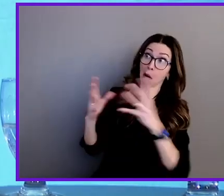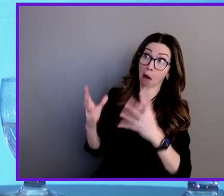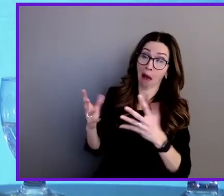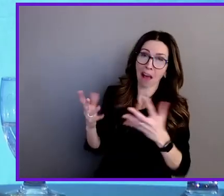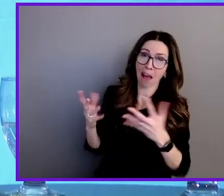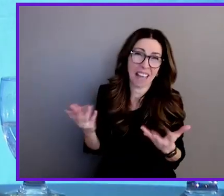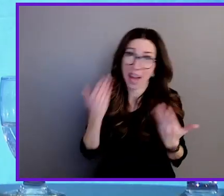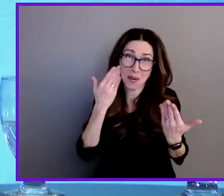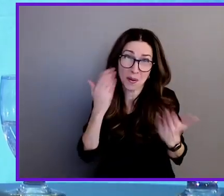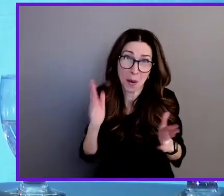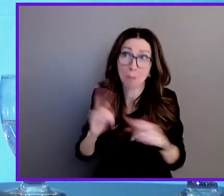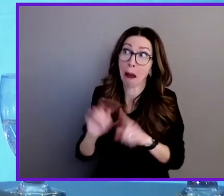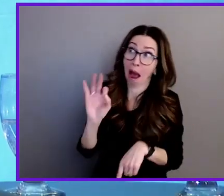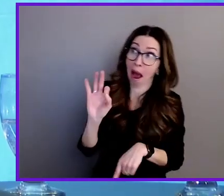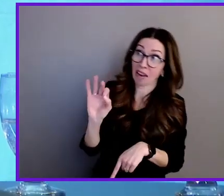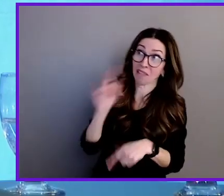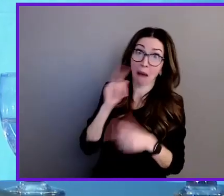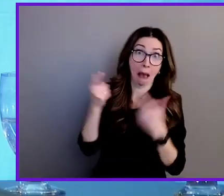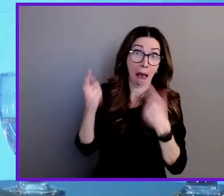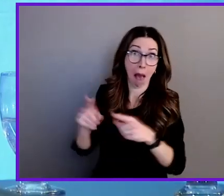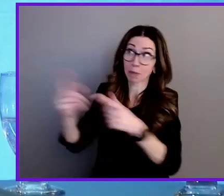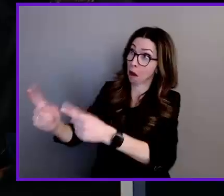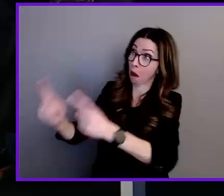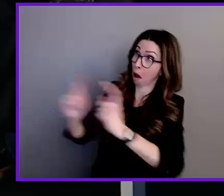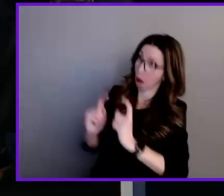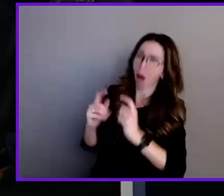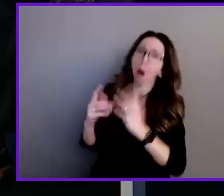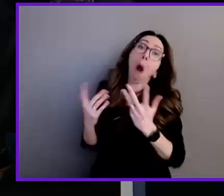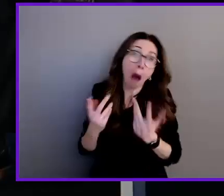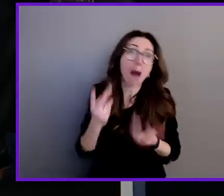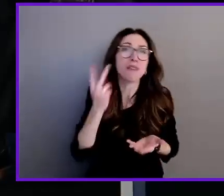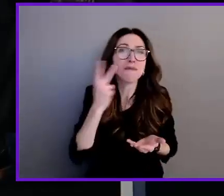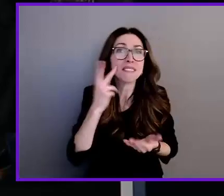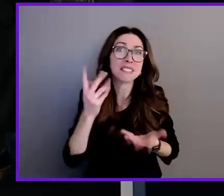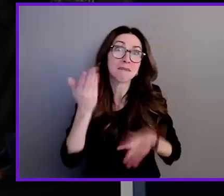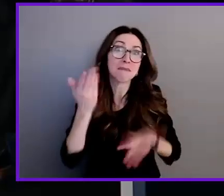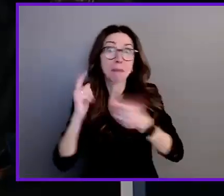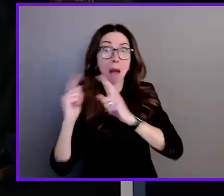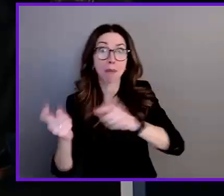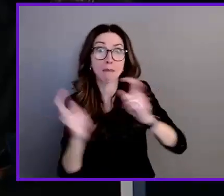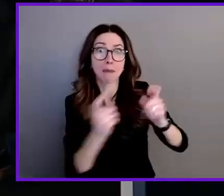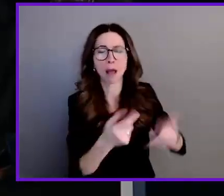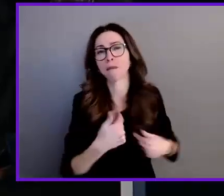But what we need to do and have been pleading for that for many, many years